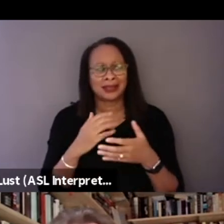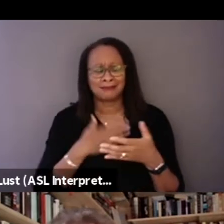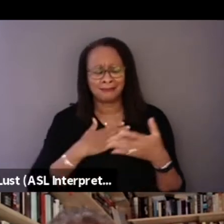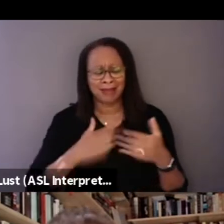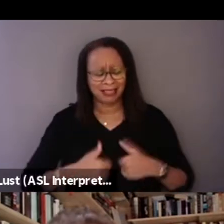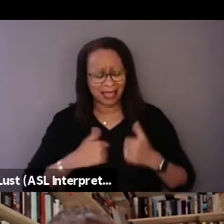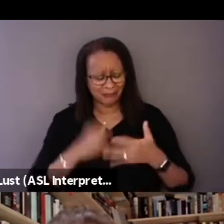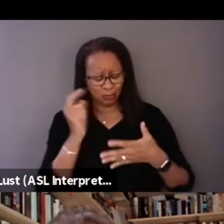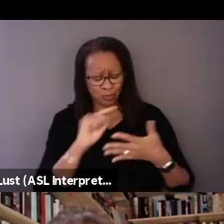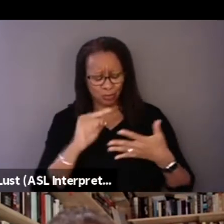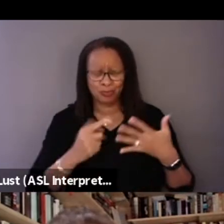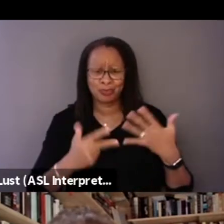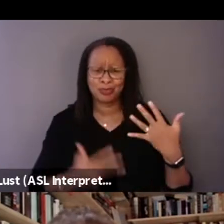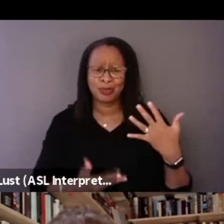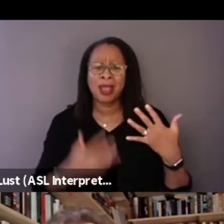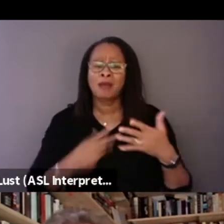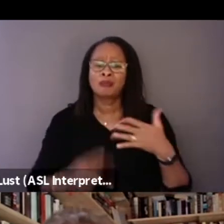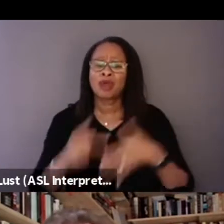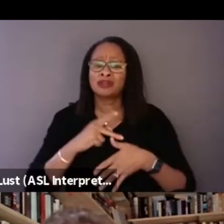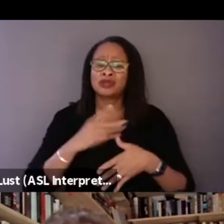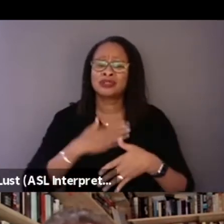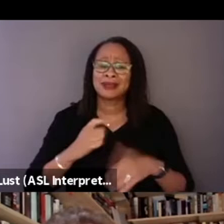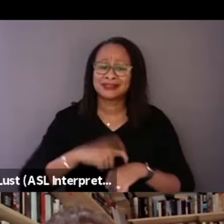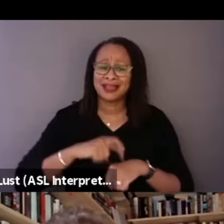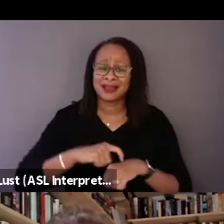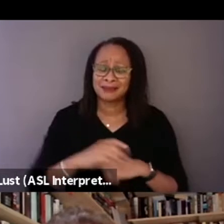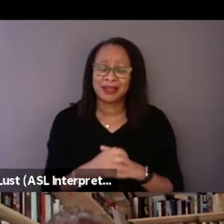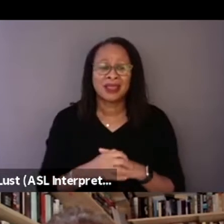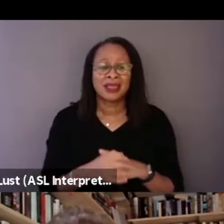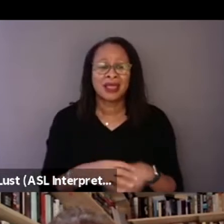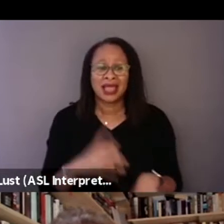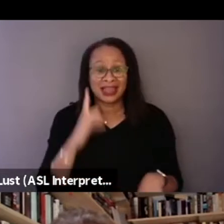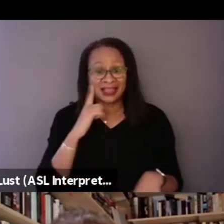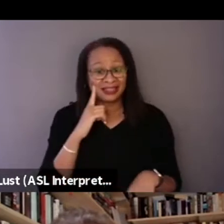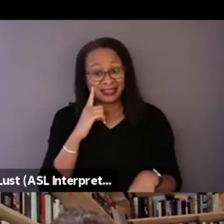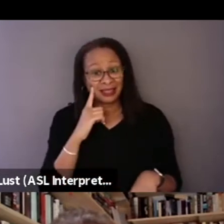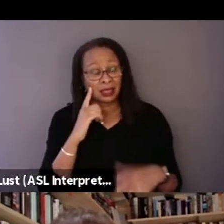And I think a lot of us felt that way and I hope that's something that people also learn through the film as well.